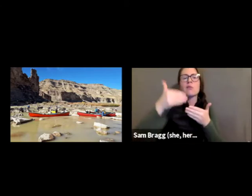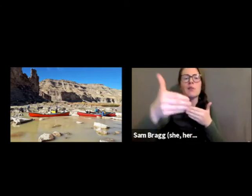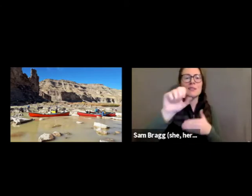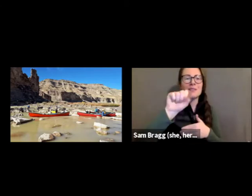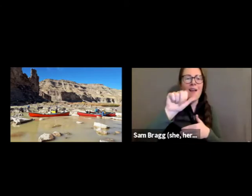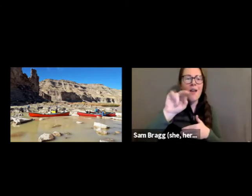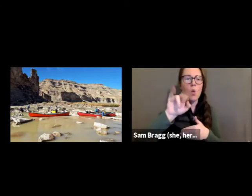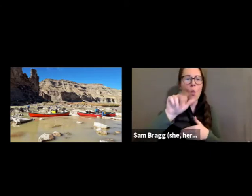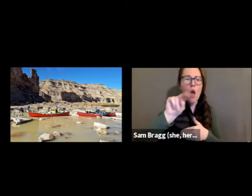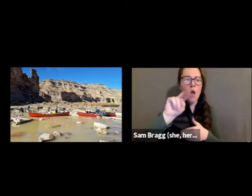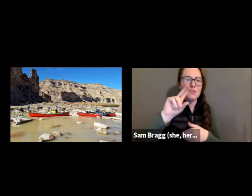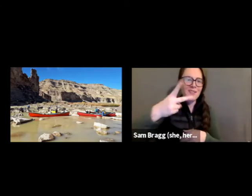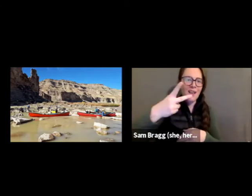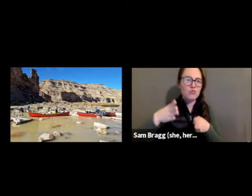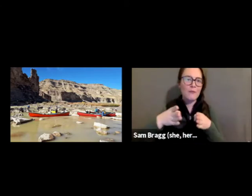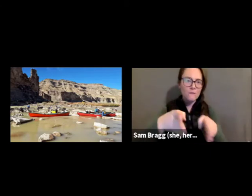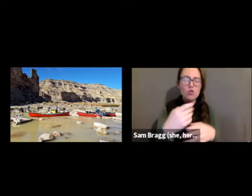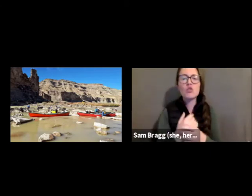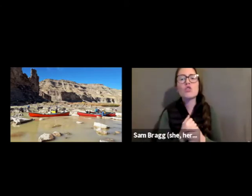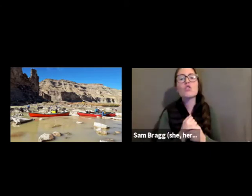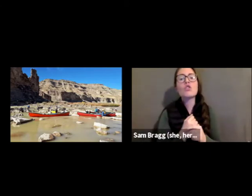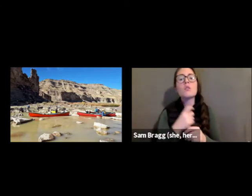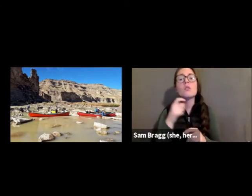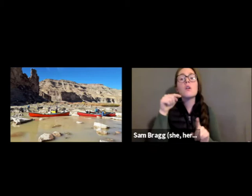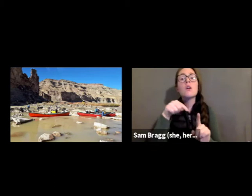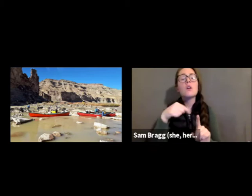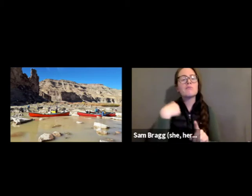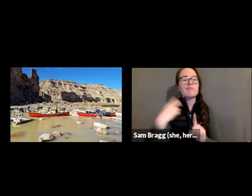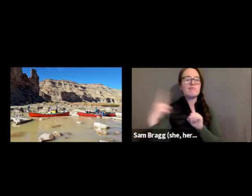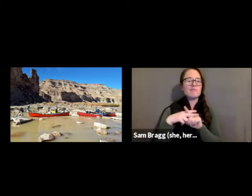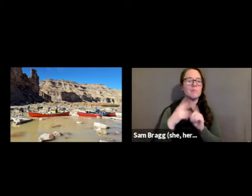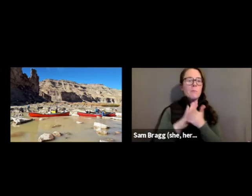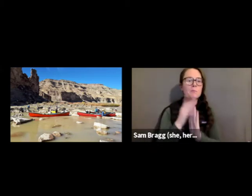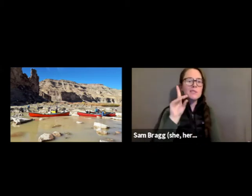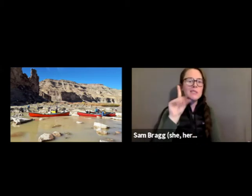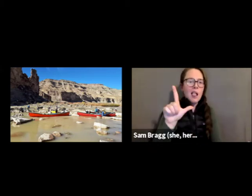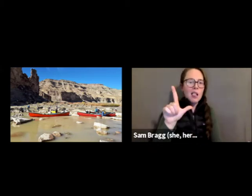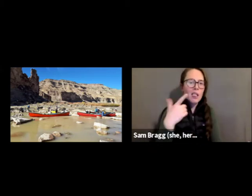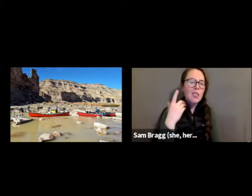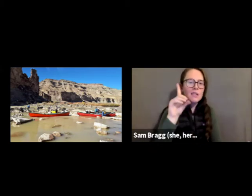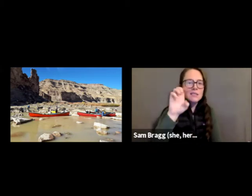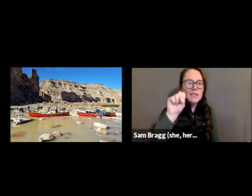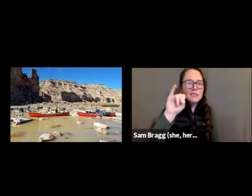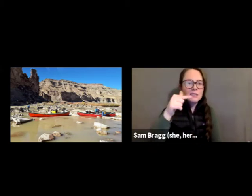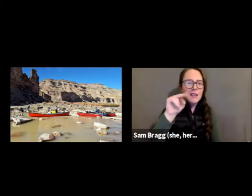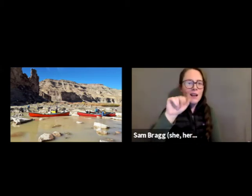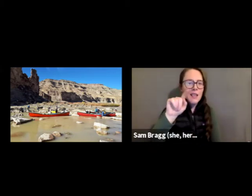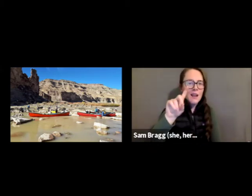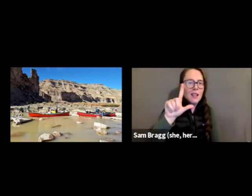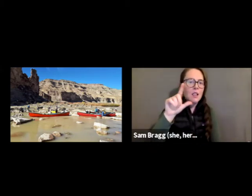and this was part of the San Juan river that I got to go on and I was designated as the